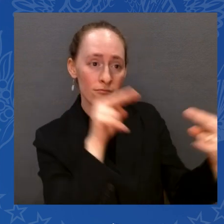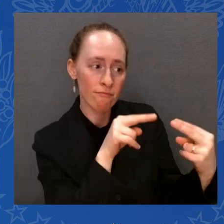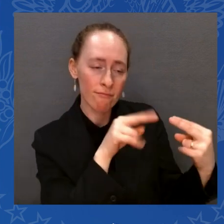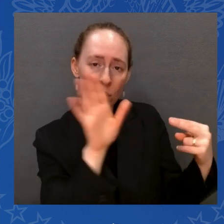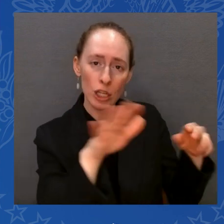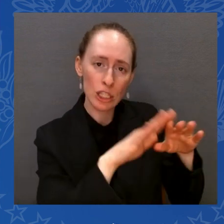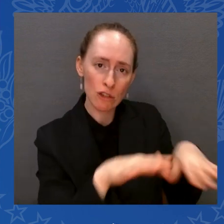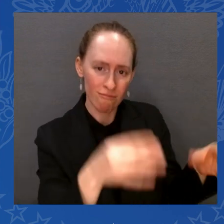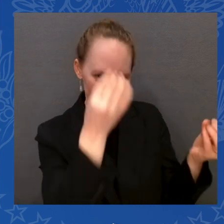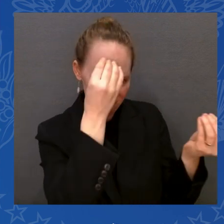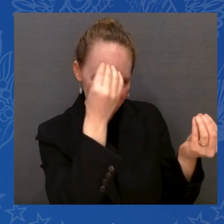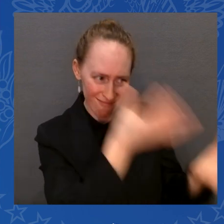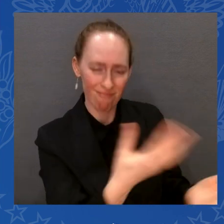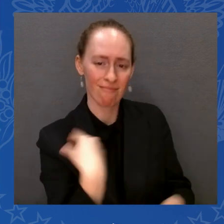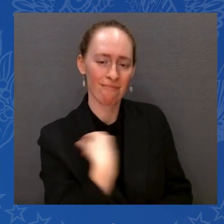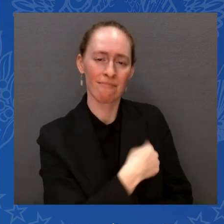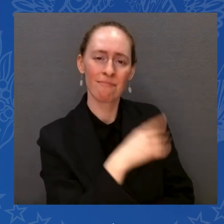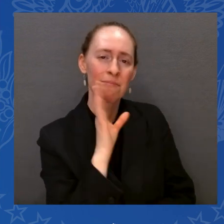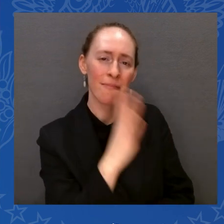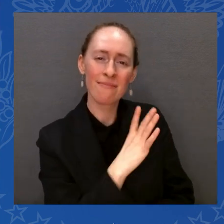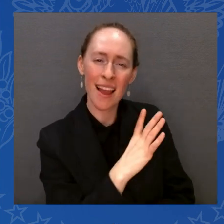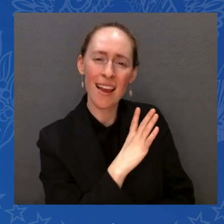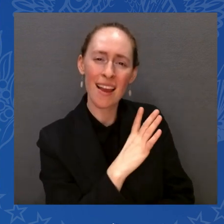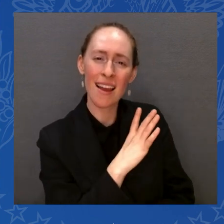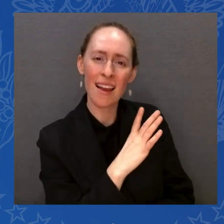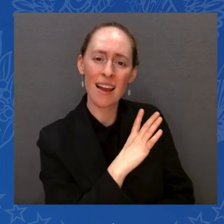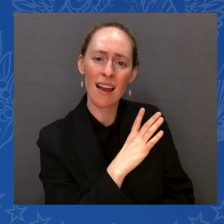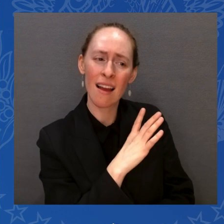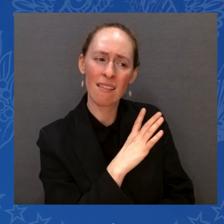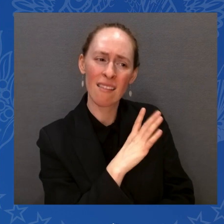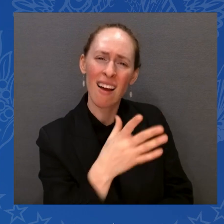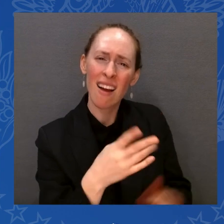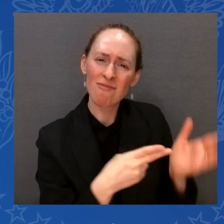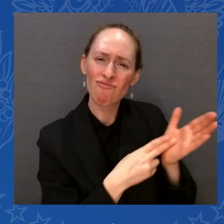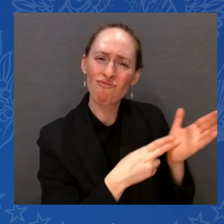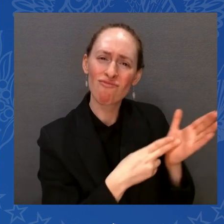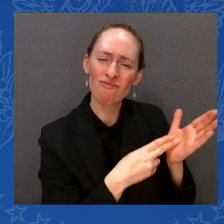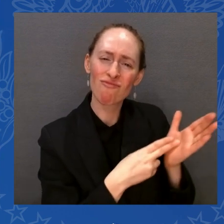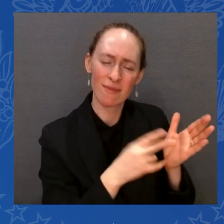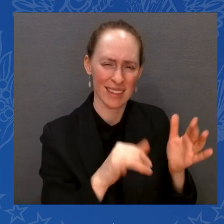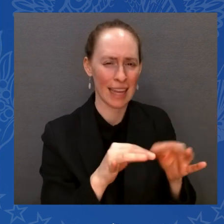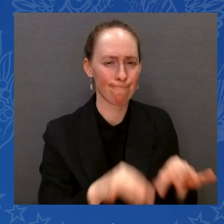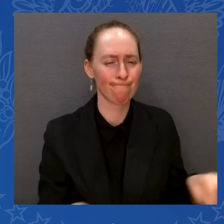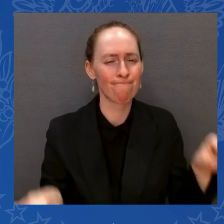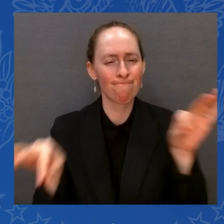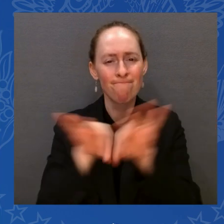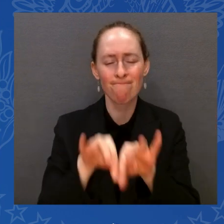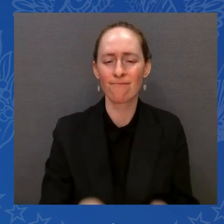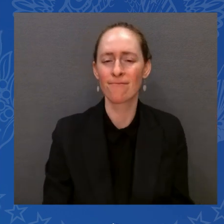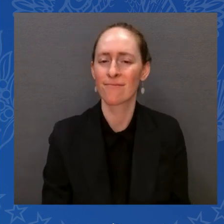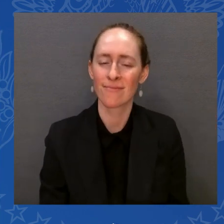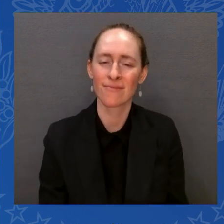And mean it. Look, I've said many times,